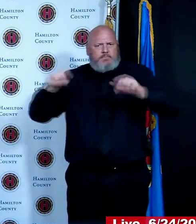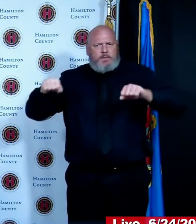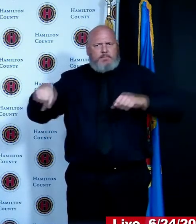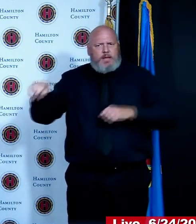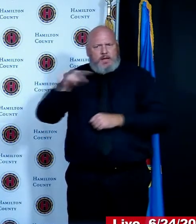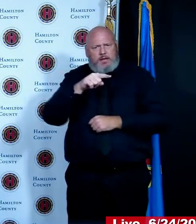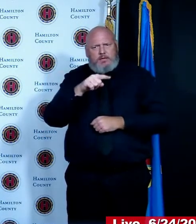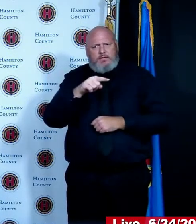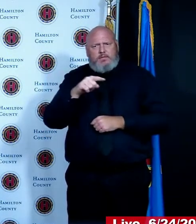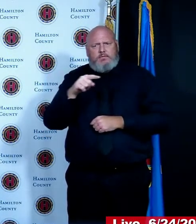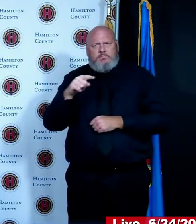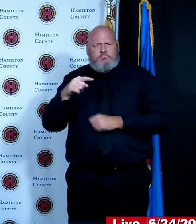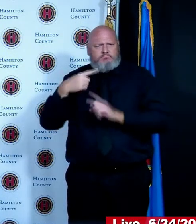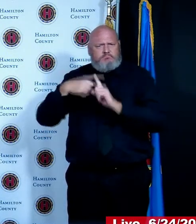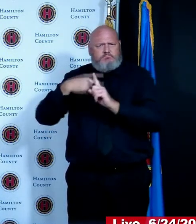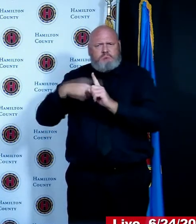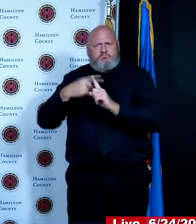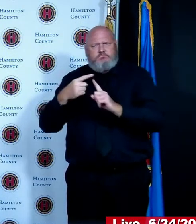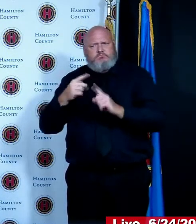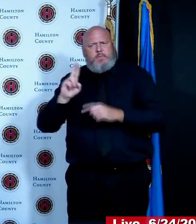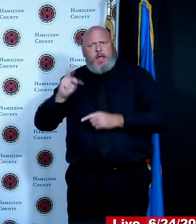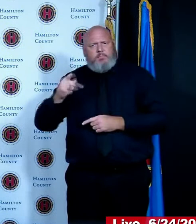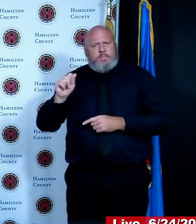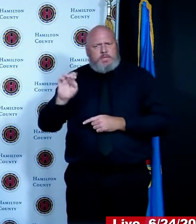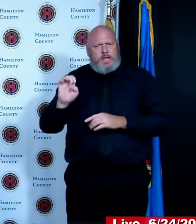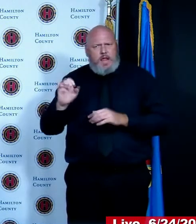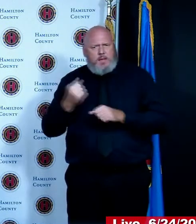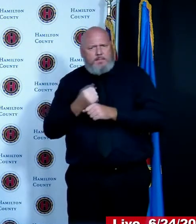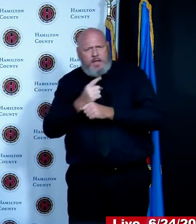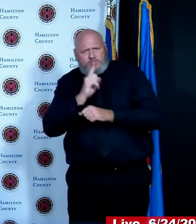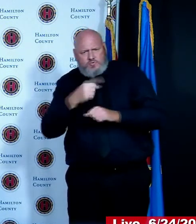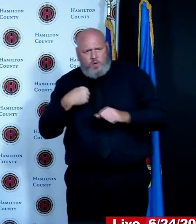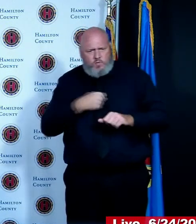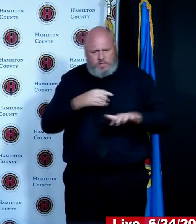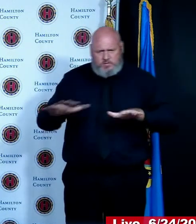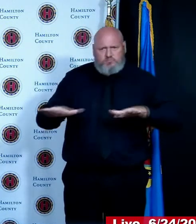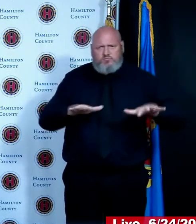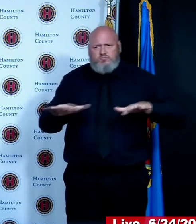this and so now we are starting as we see more positive cases we are starting